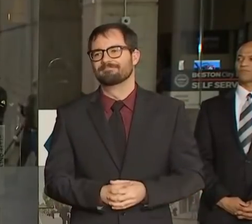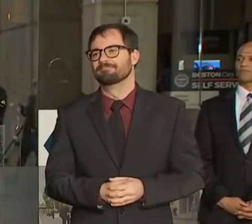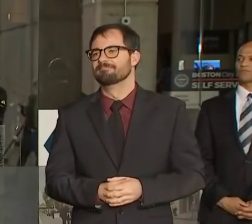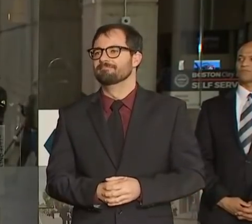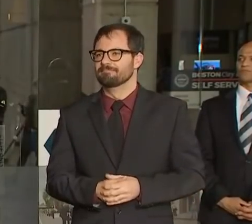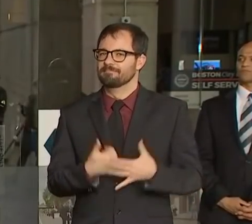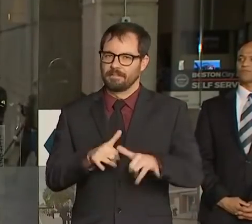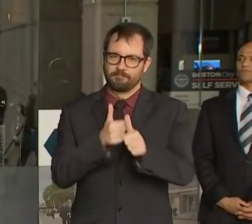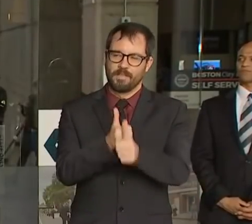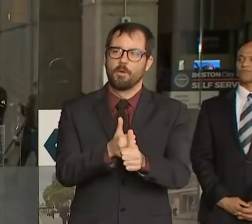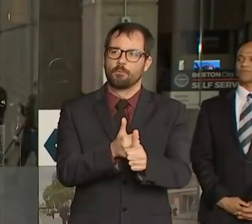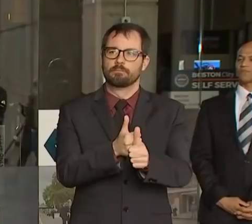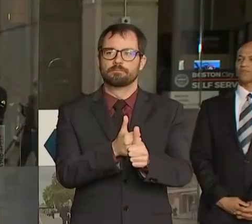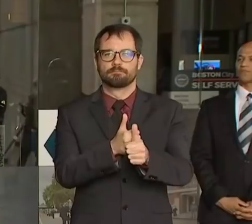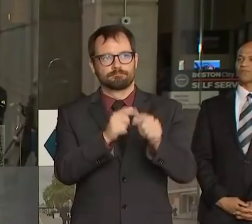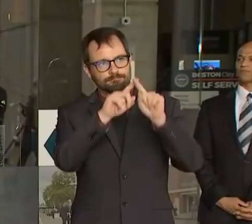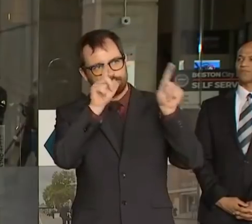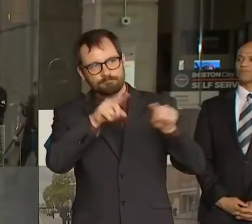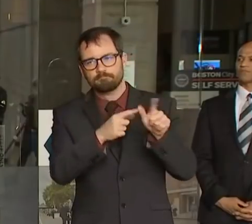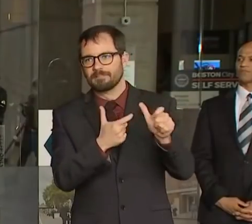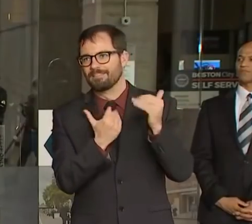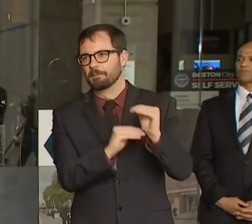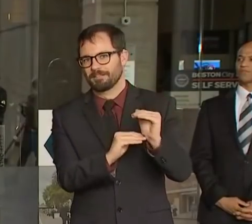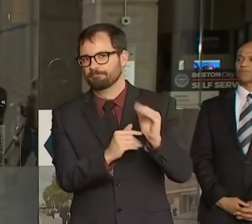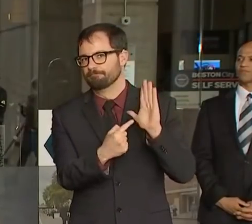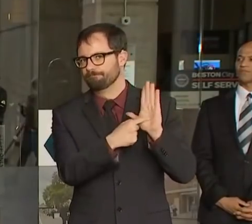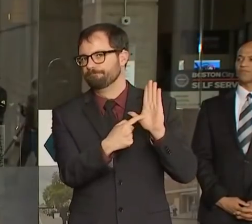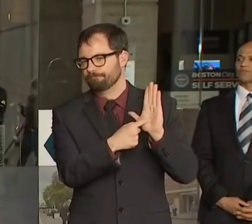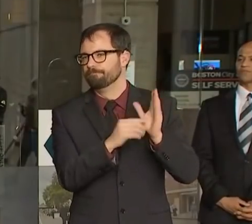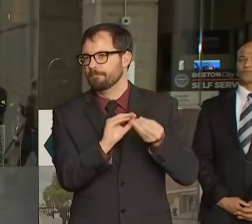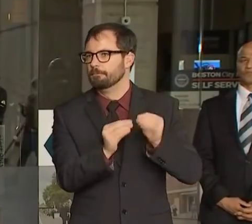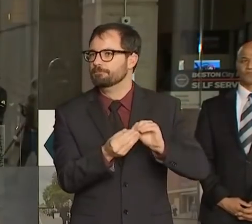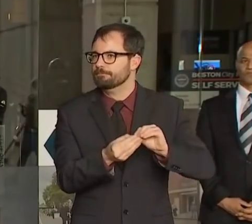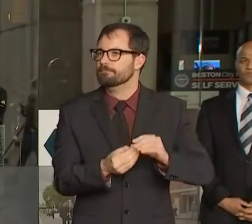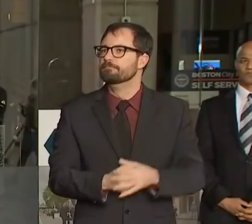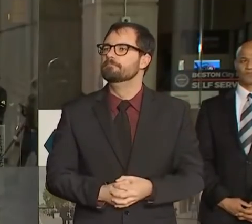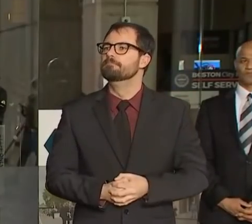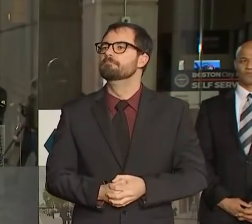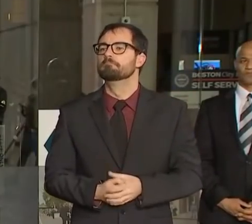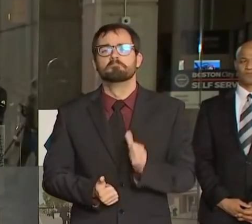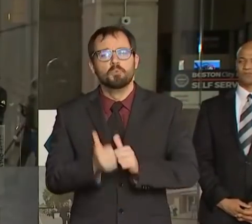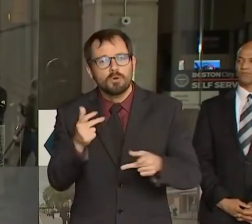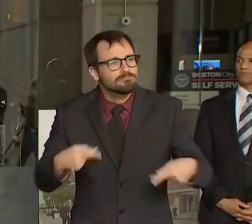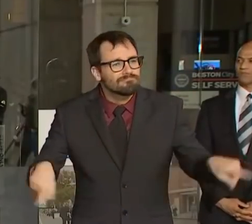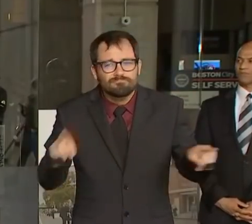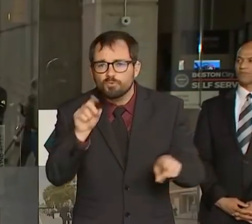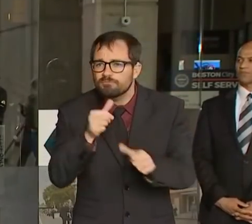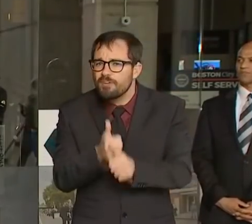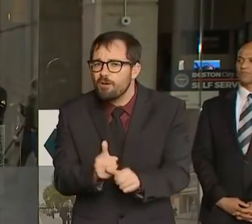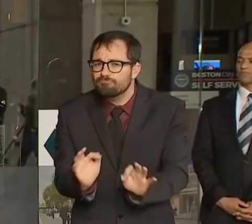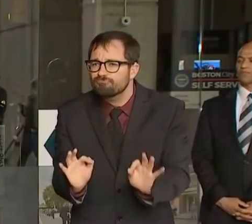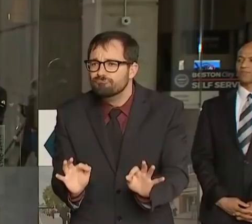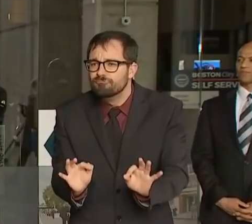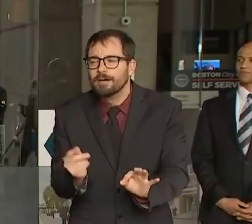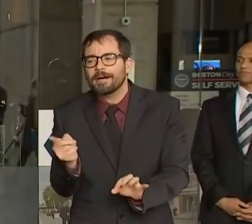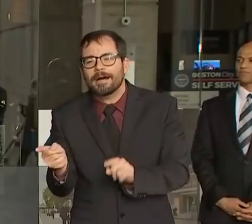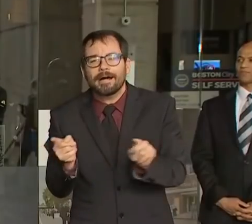MEAN IT TURNS INTO A RACEWAY. WE ARE ASKING PEOPLE TO PLEASE OBEY THE SPEED LIMIT AND OBEY THE LAWS. WE HAVE TO HELP EACH OTHER OUT. IN MOST PARTS OF THE CITY, THAT